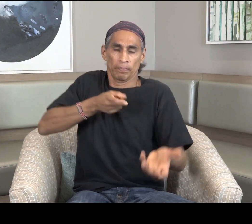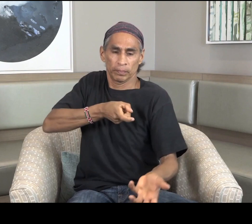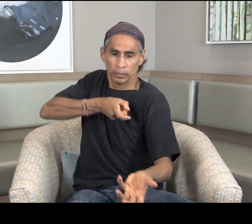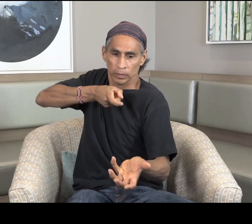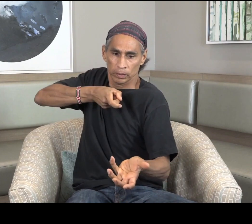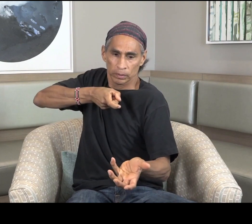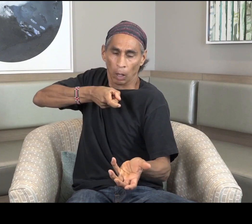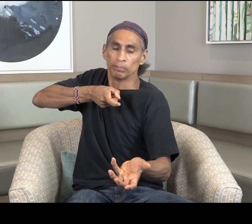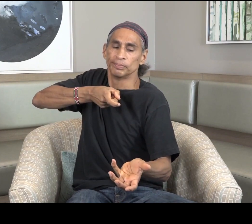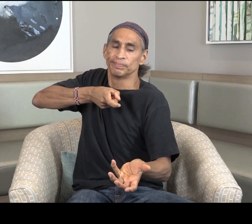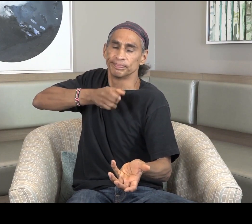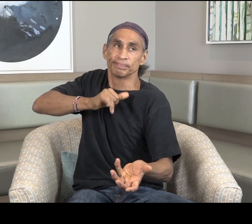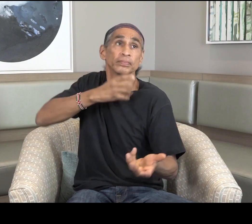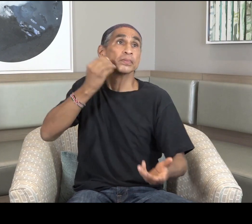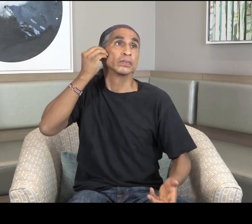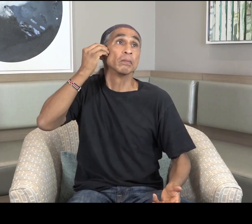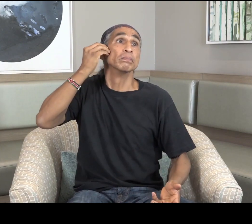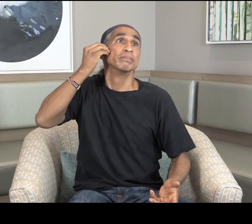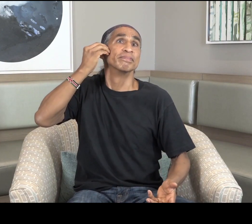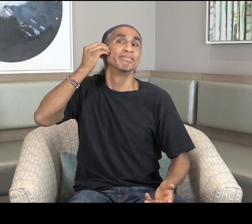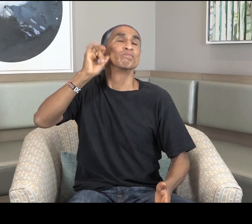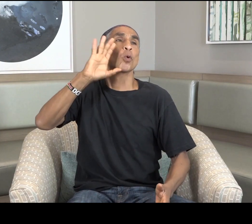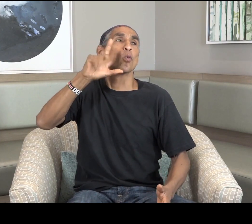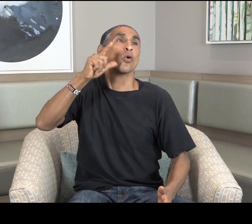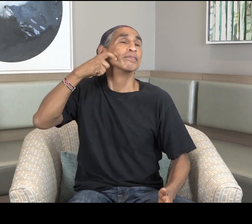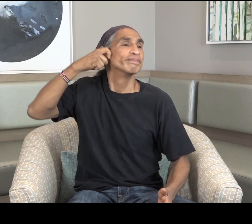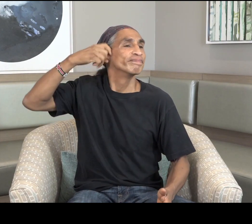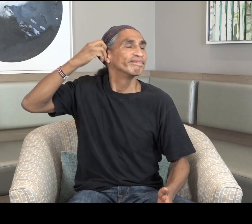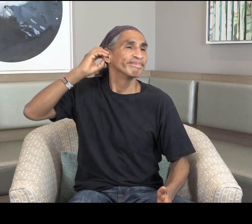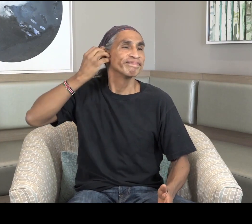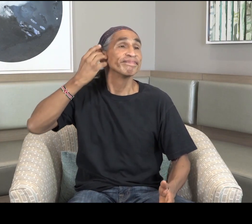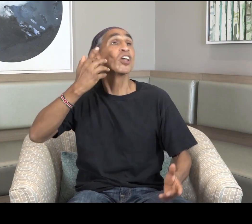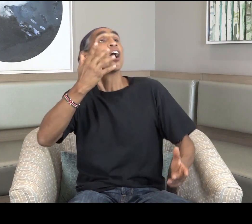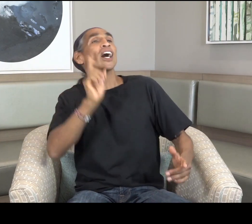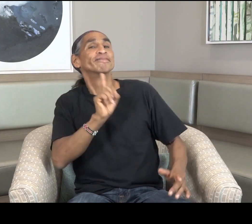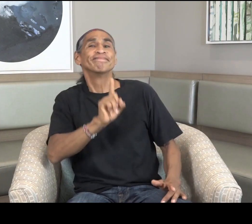with the gun pointing it at me, clearly.